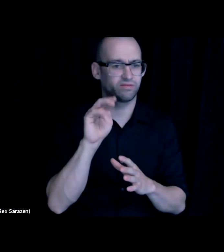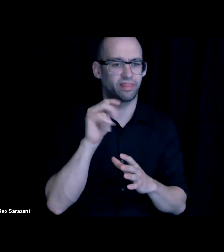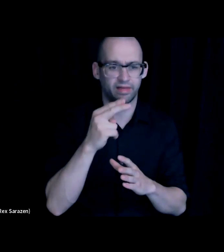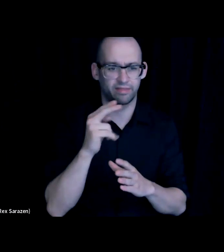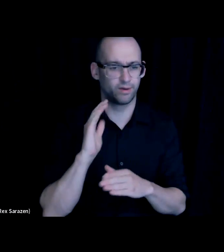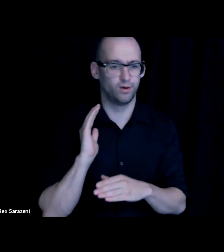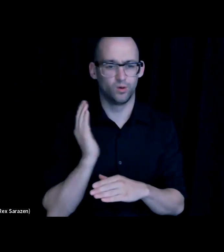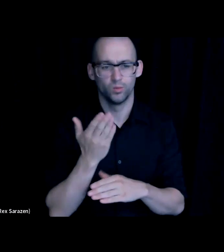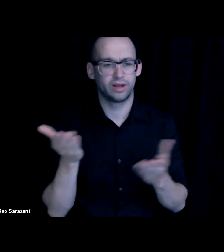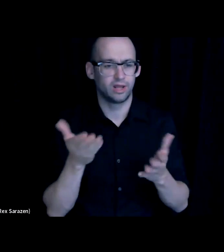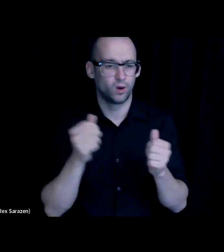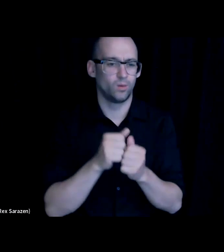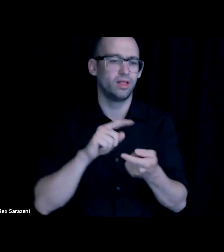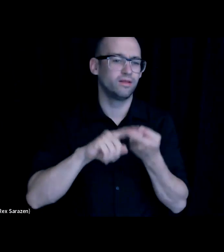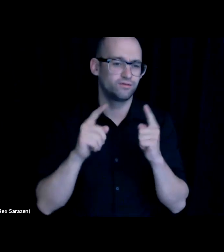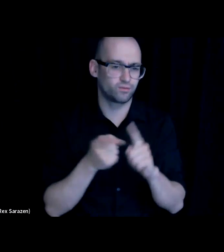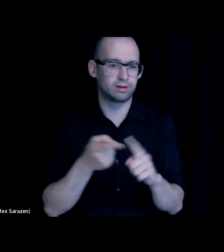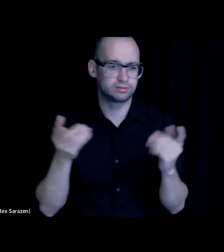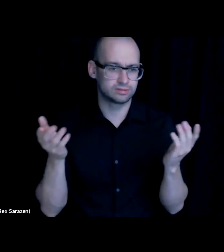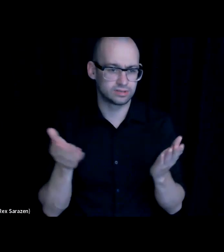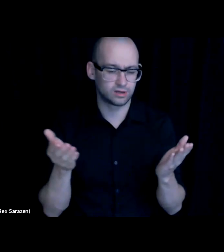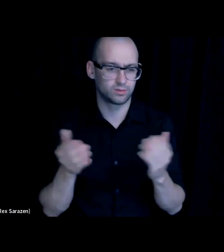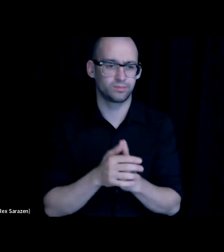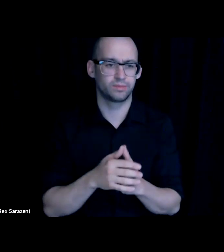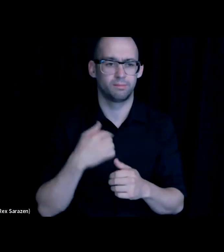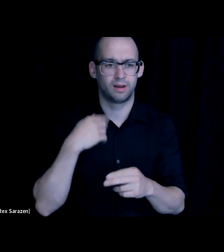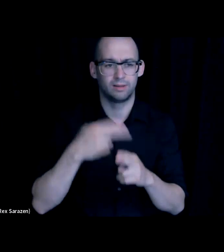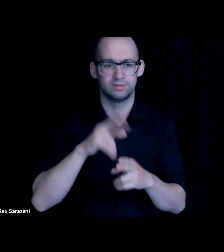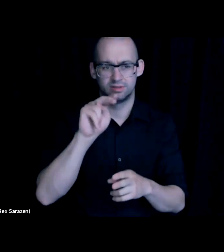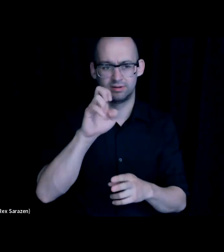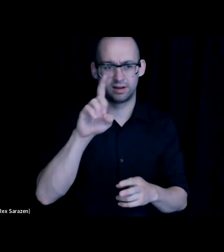in this room again, Ned, Anna Sierra and the technology projects Coordinator for a project